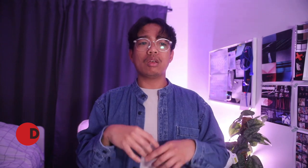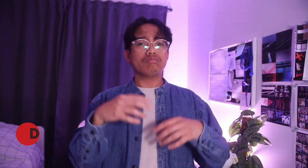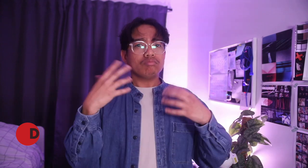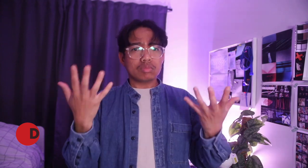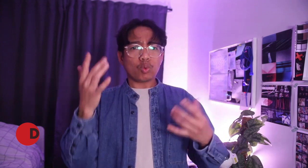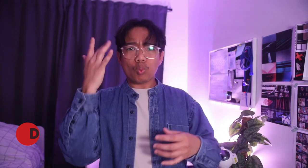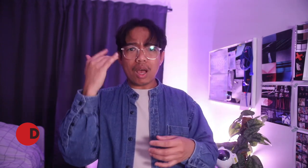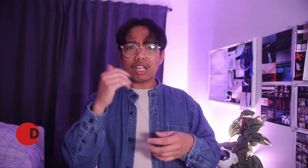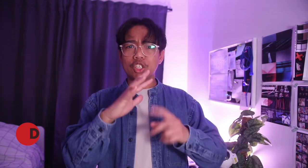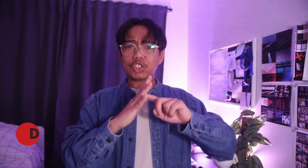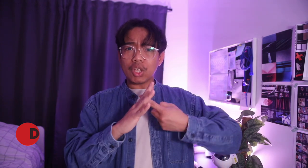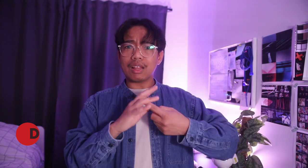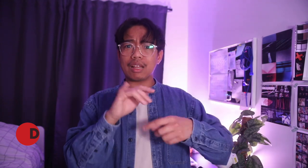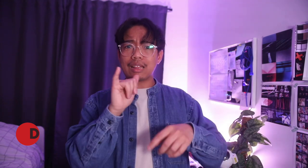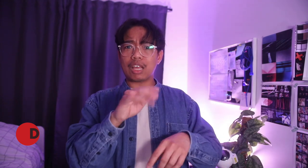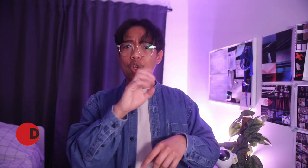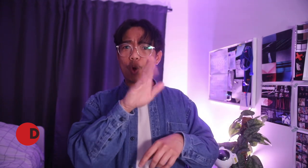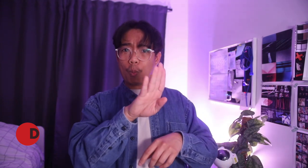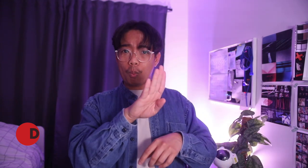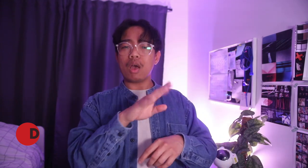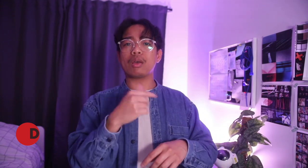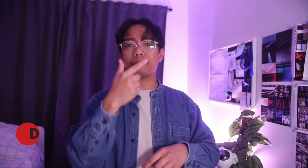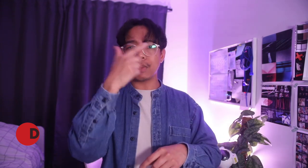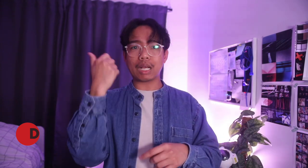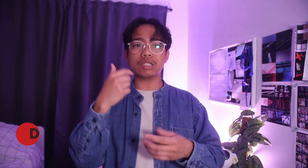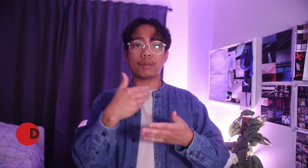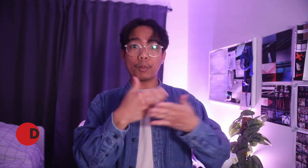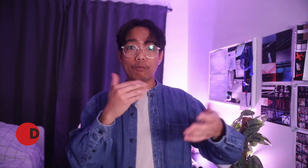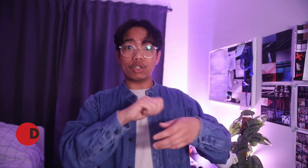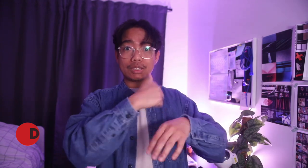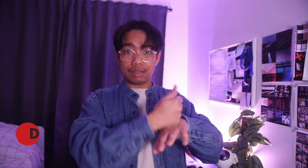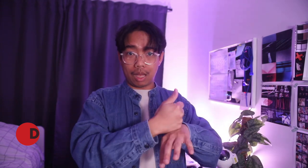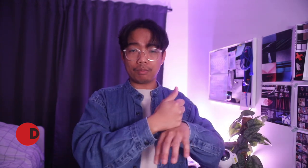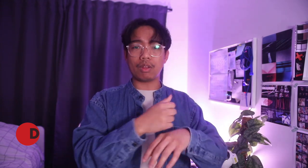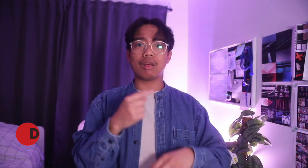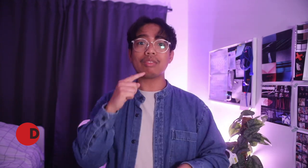Deaf people would try to contact hearing photographers and